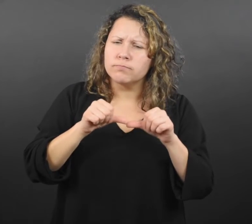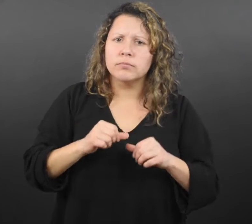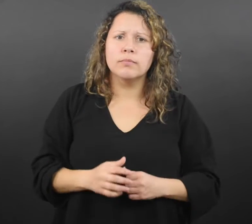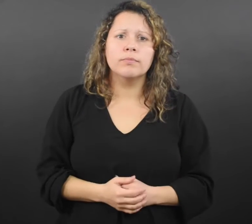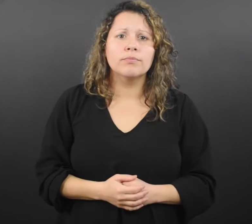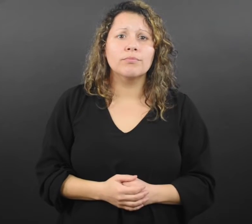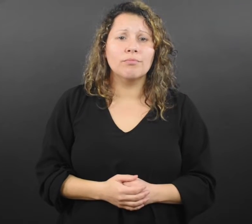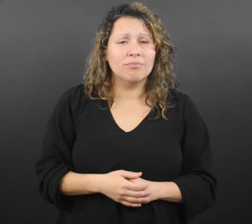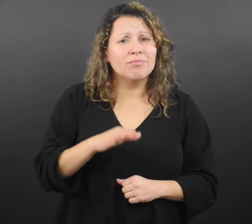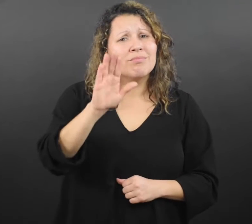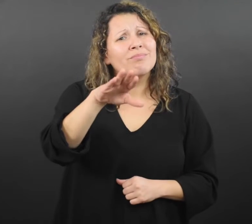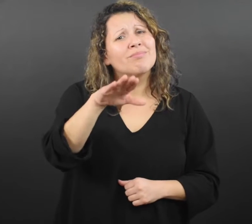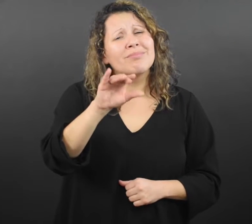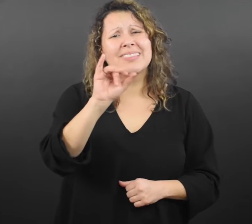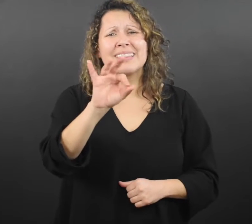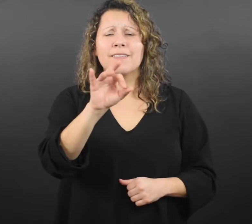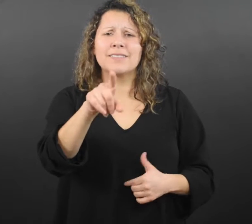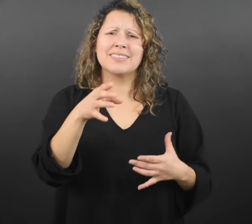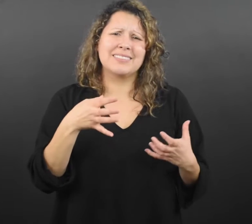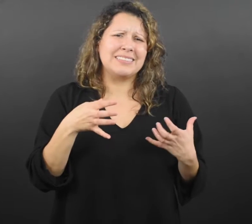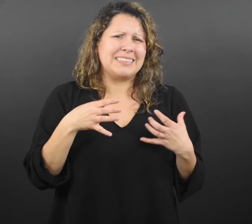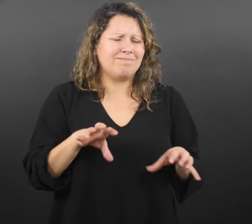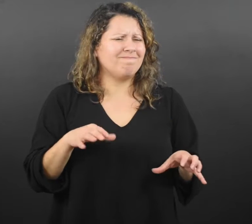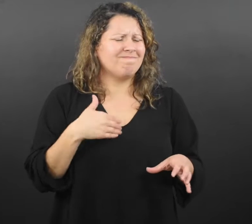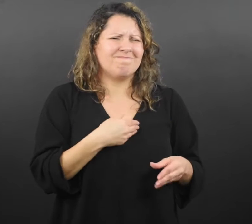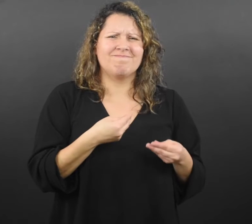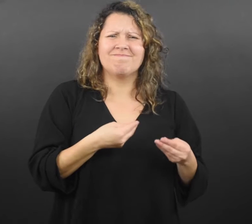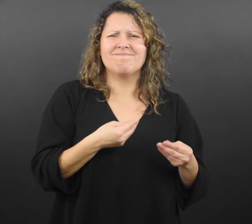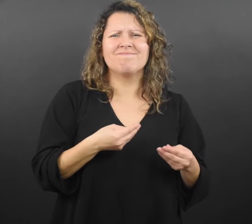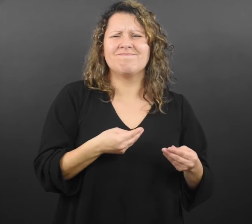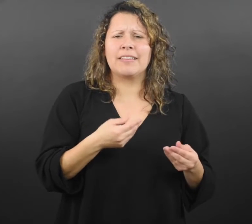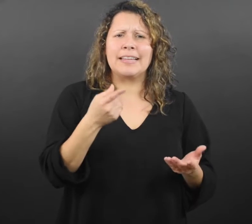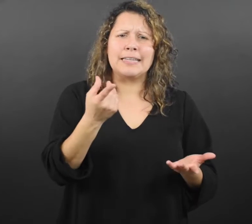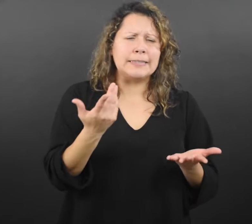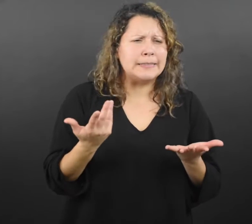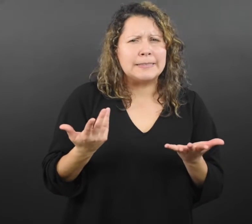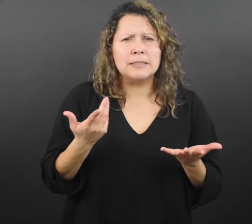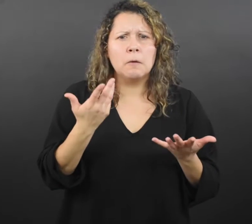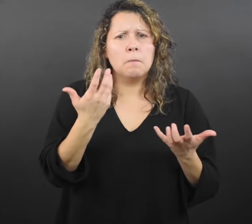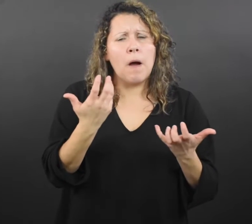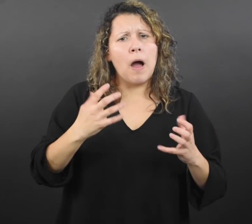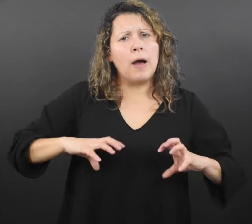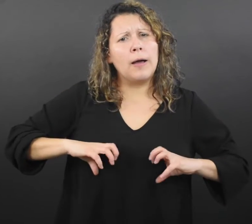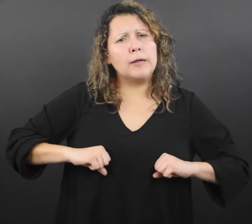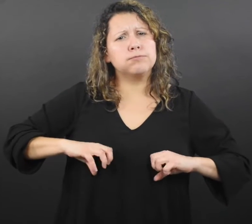● If you do not want to breastfeed your baby, you can express your breast milk, so that